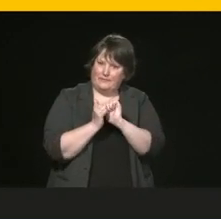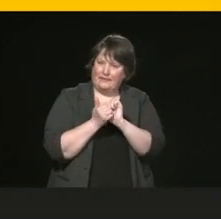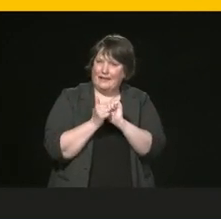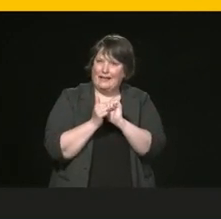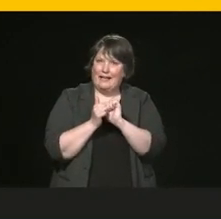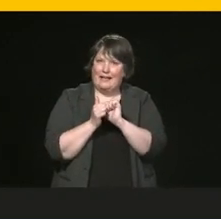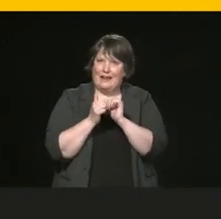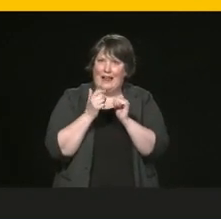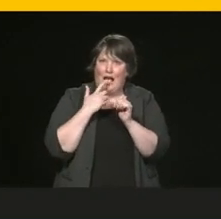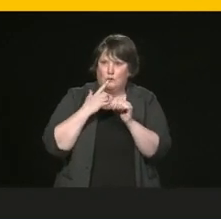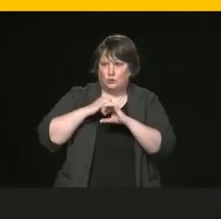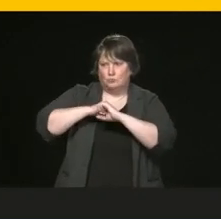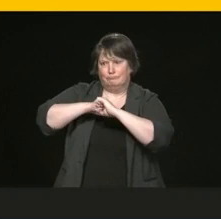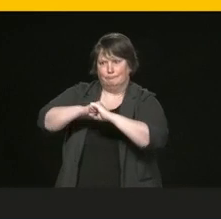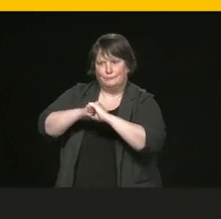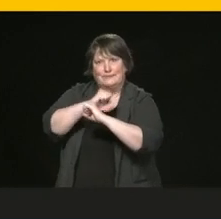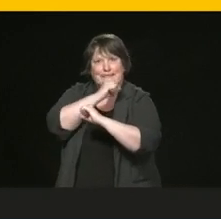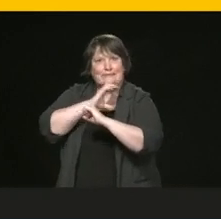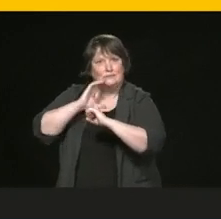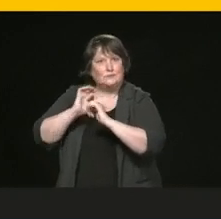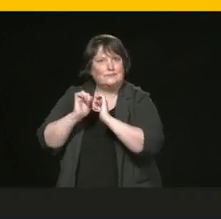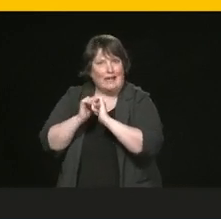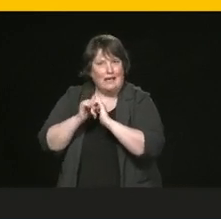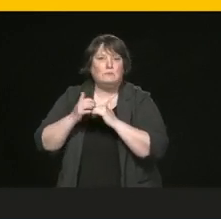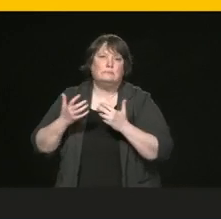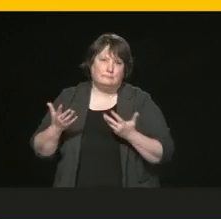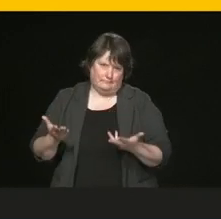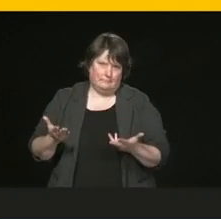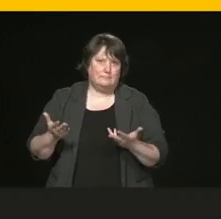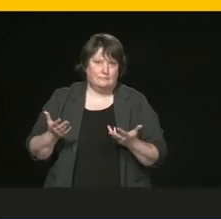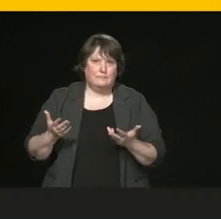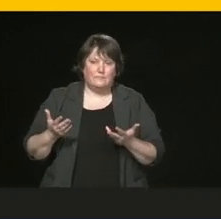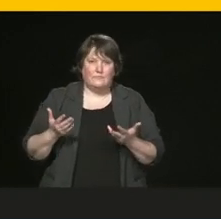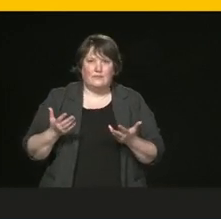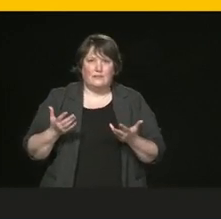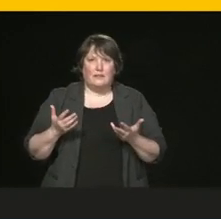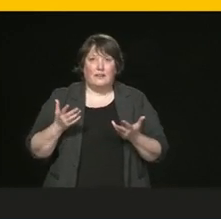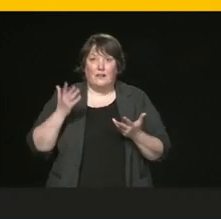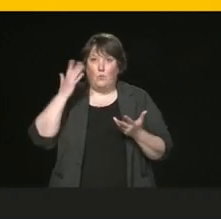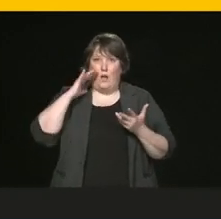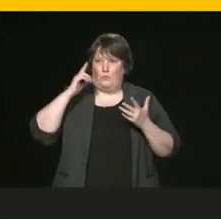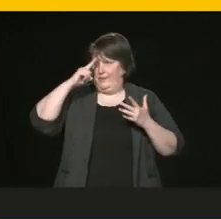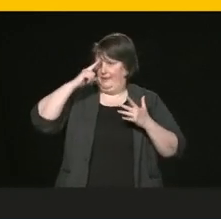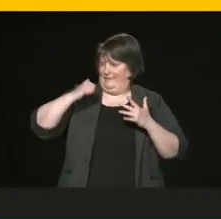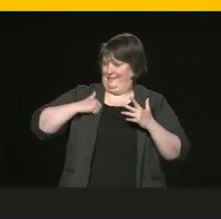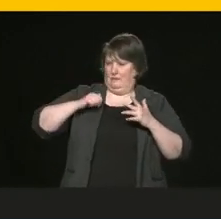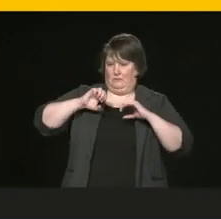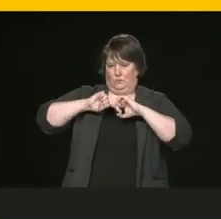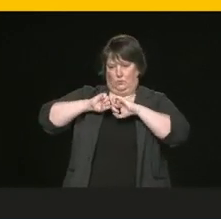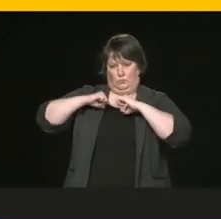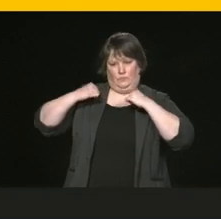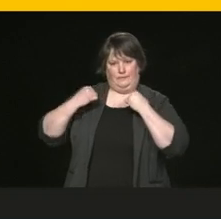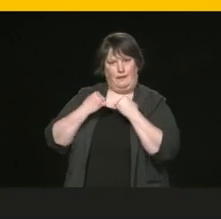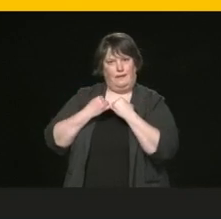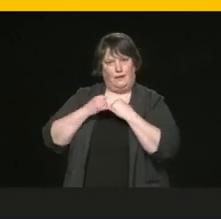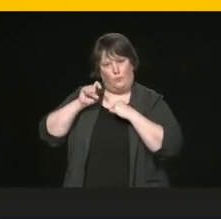LOW PAY, TO CONTINUE THAT WORK SAFELY AND MOSTLY TO KEEP OUR ELDERS SAFE.